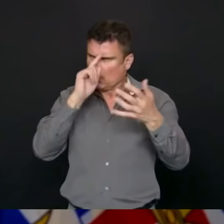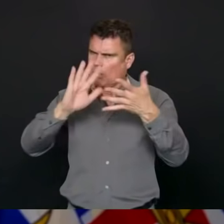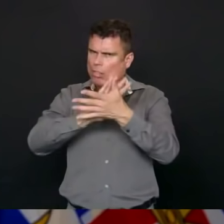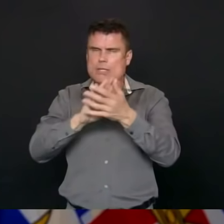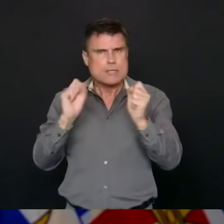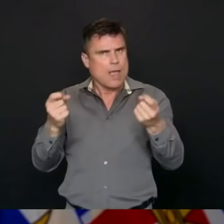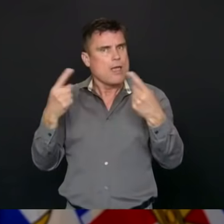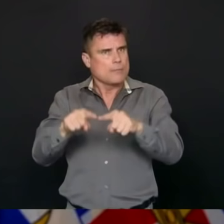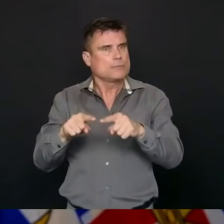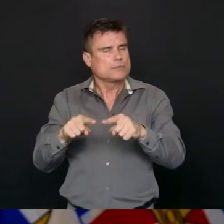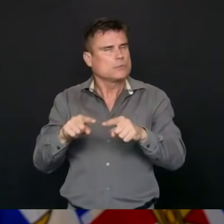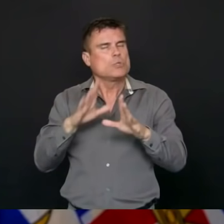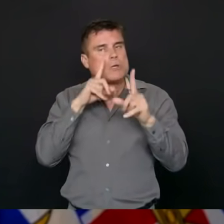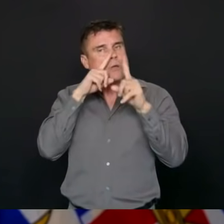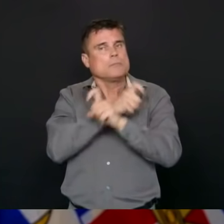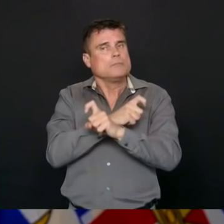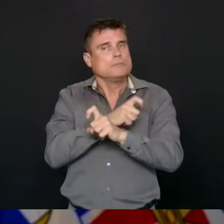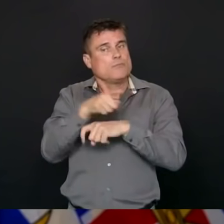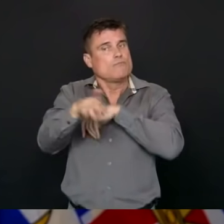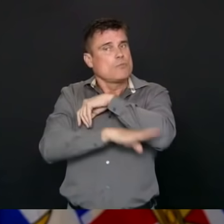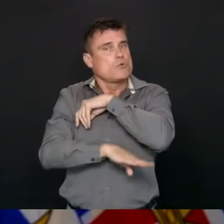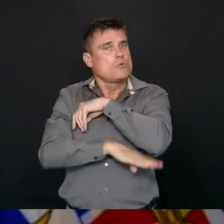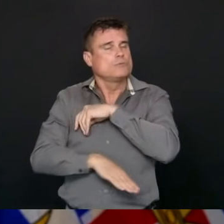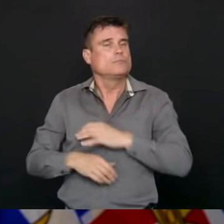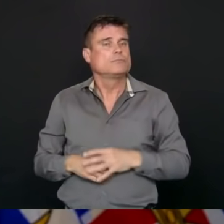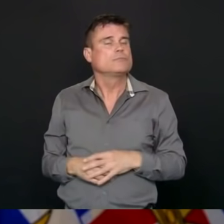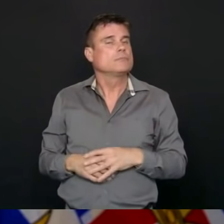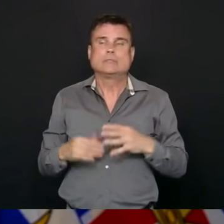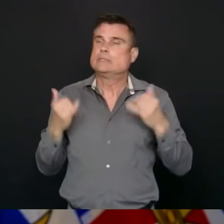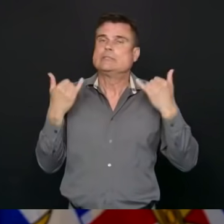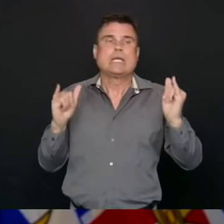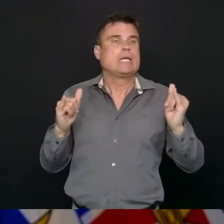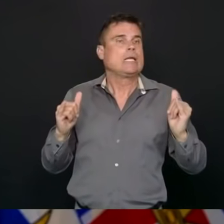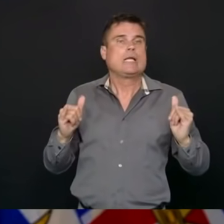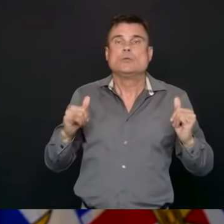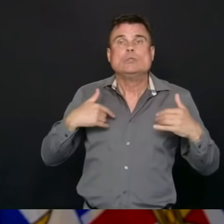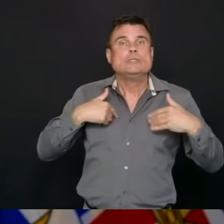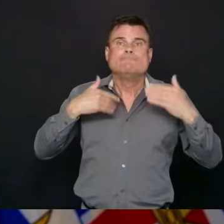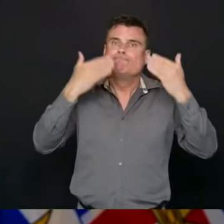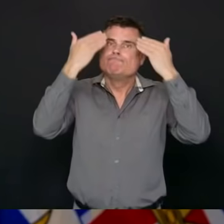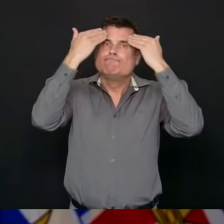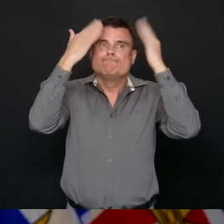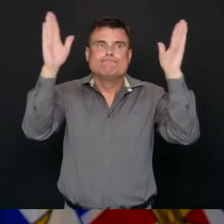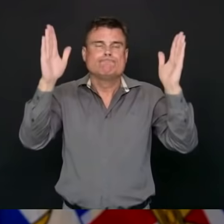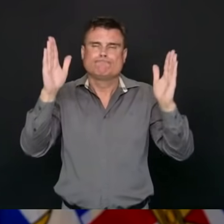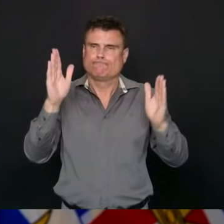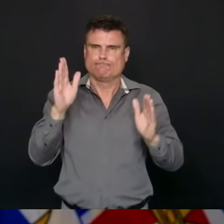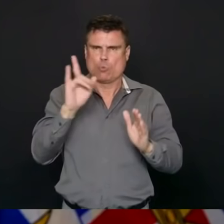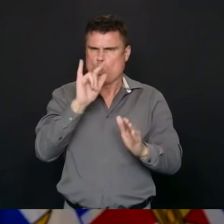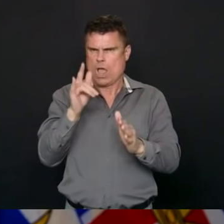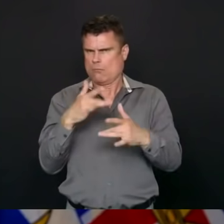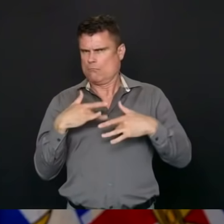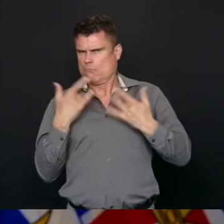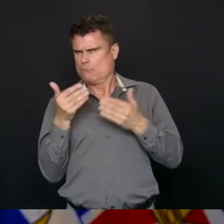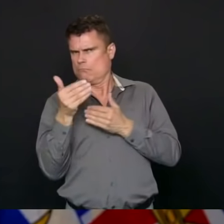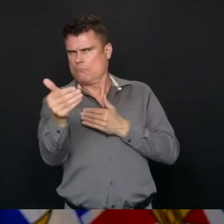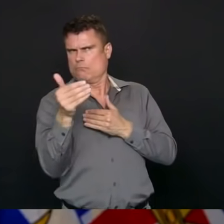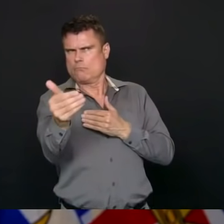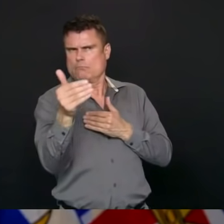There is a lot we don't yet know. But as I've said, we are watching and learning from everybody.